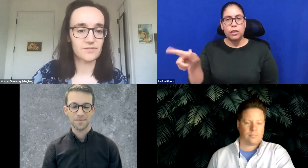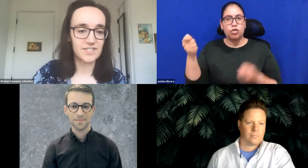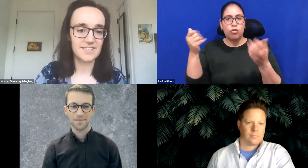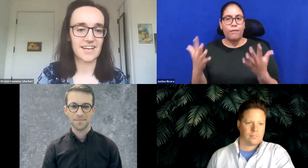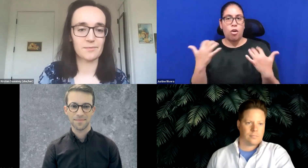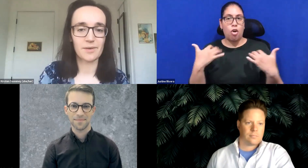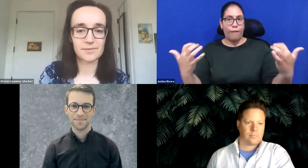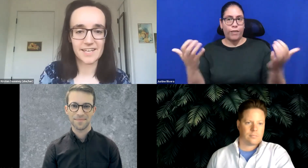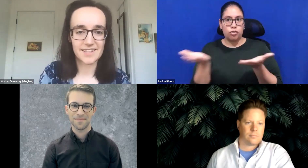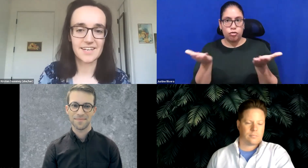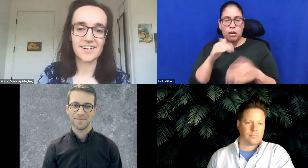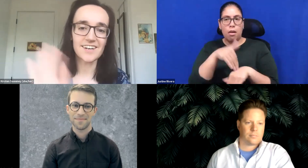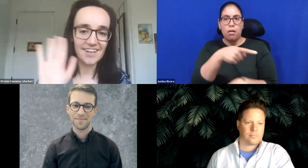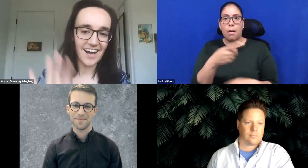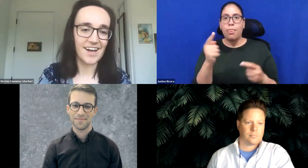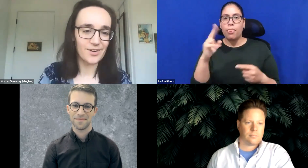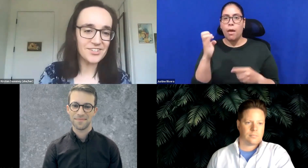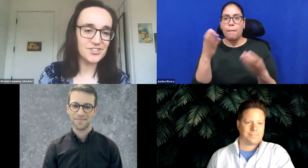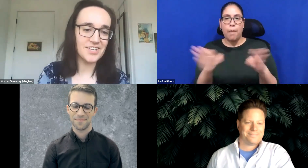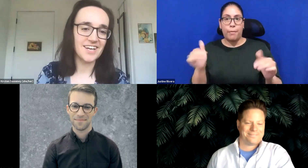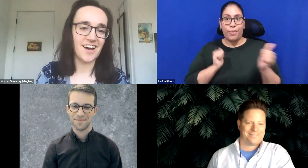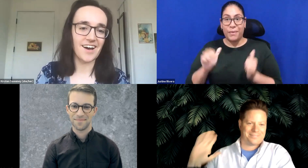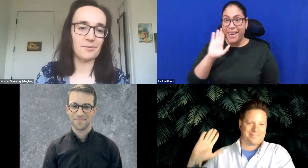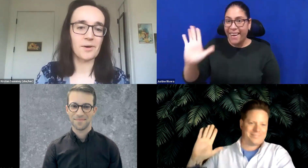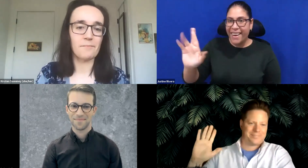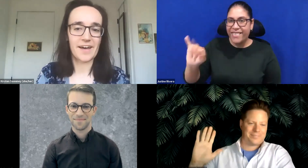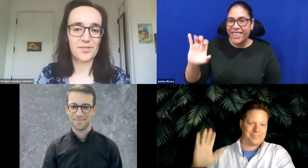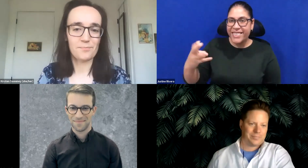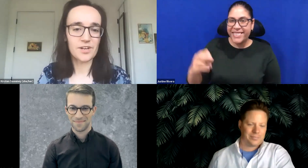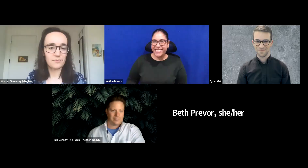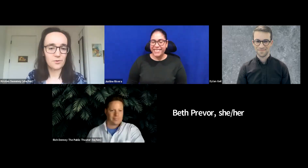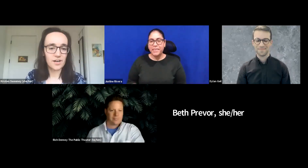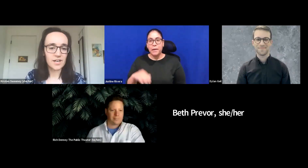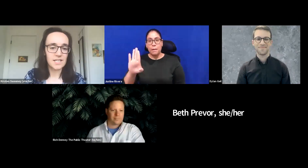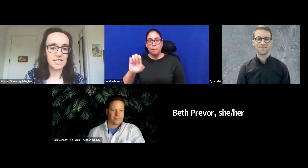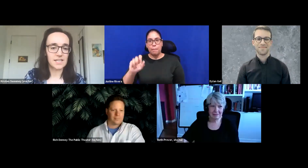Services at The Public Theater. Hi, Rich. Beth Prevor, the